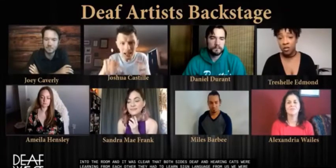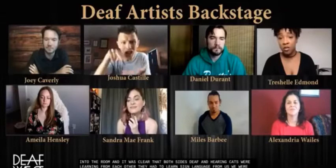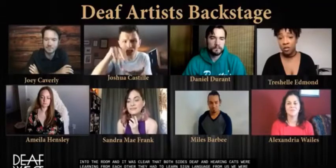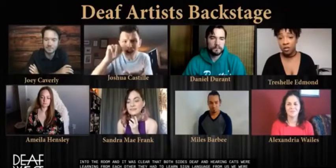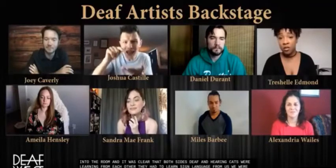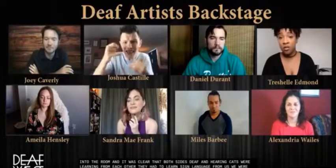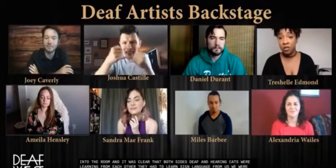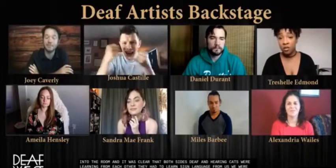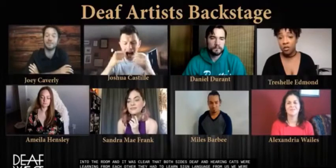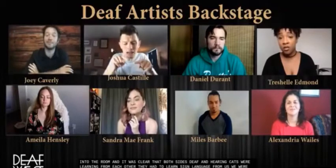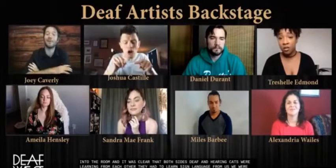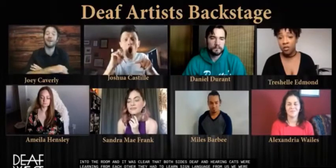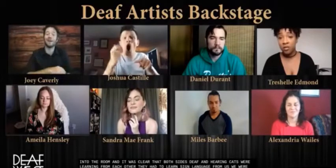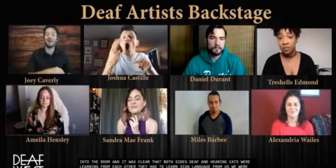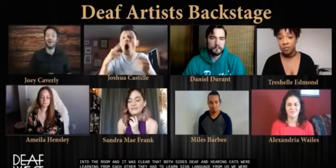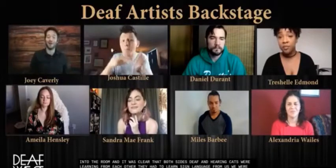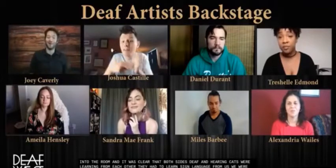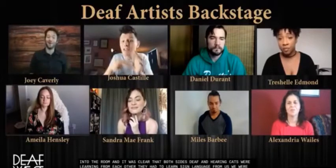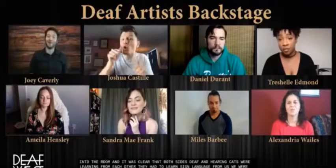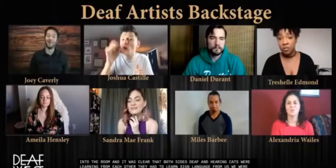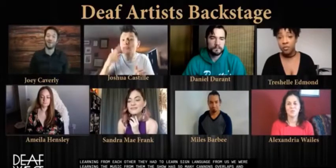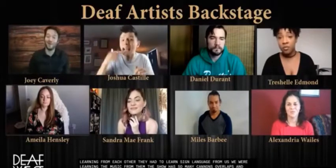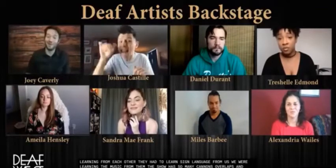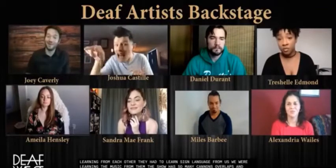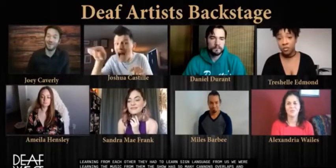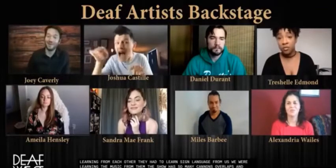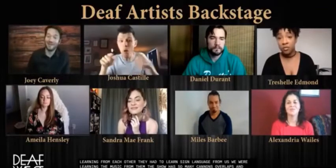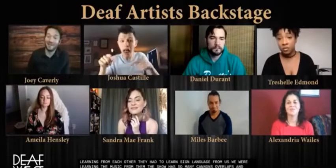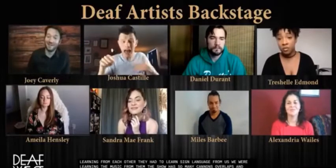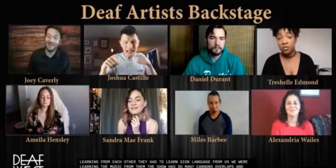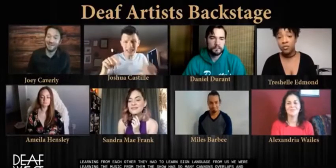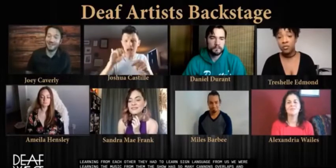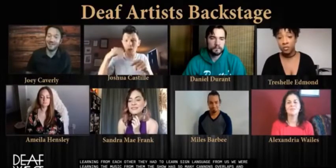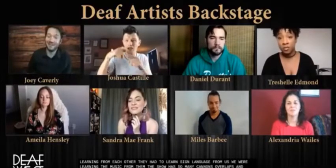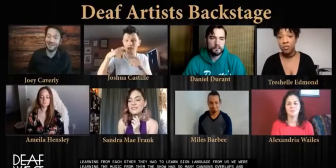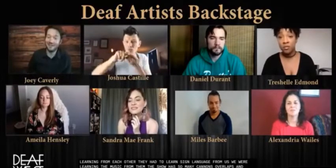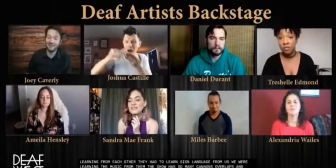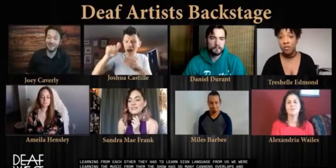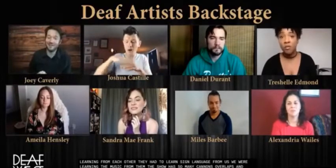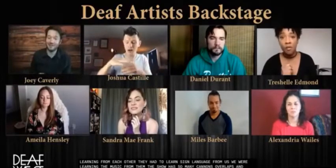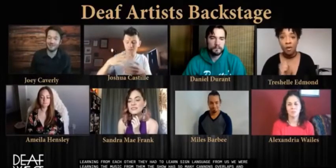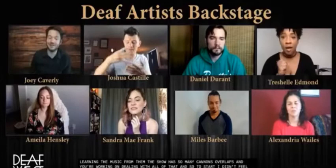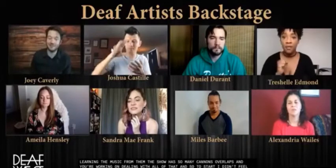We would go to the hearing cast to talk to them about the lines and the canons and how they overlap because it wasn't clear in the script.